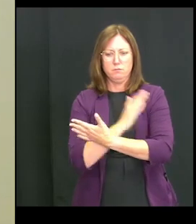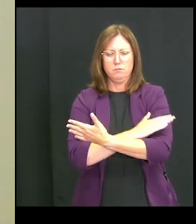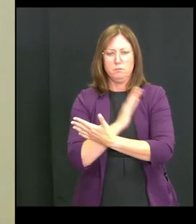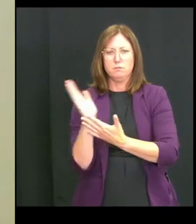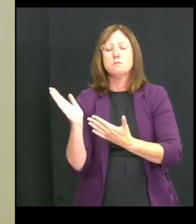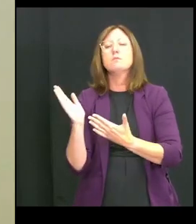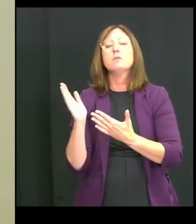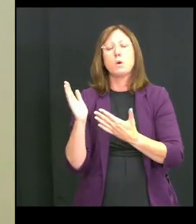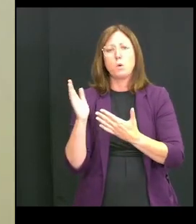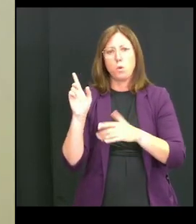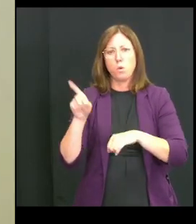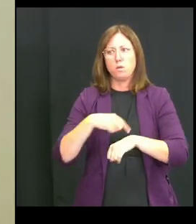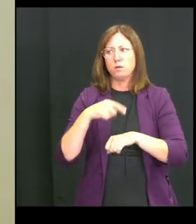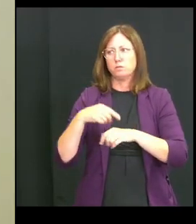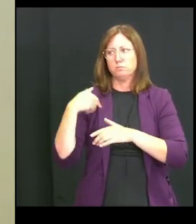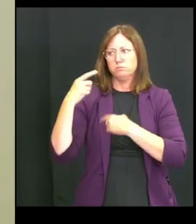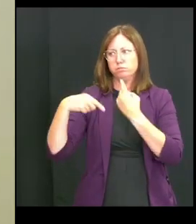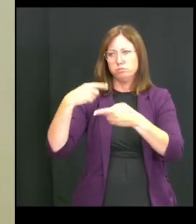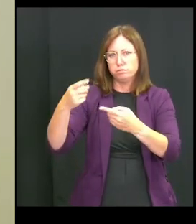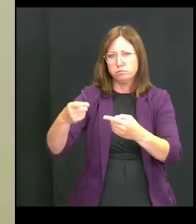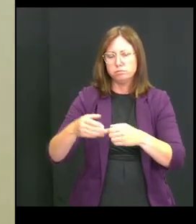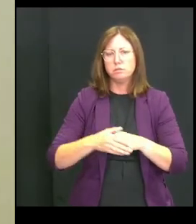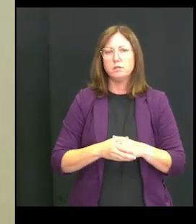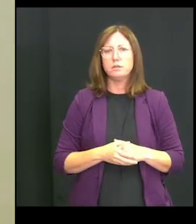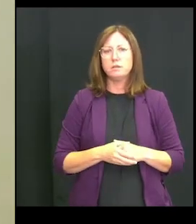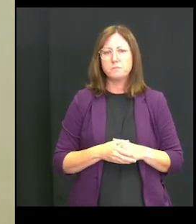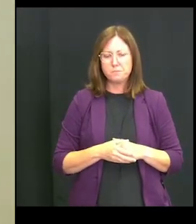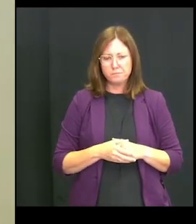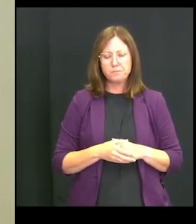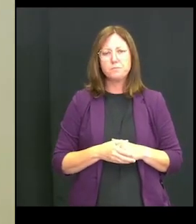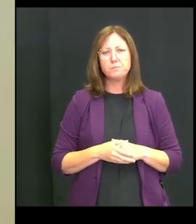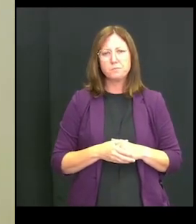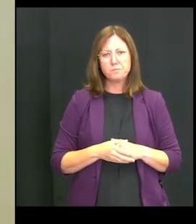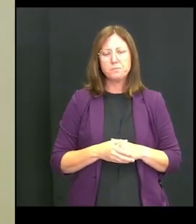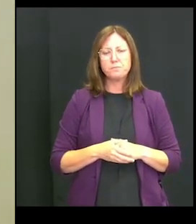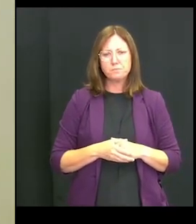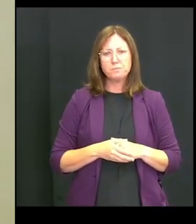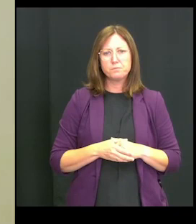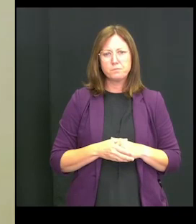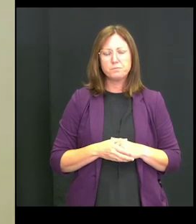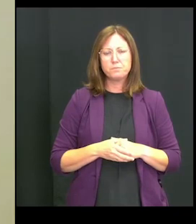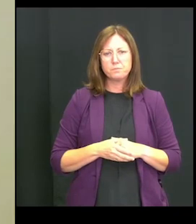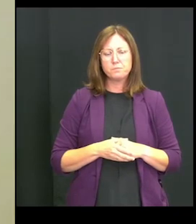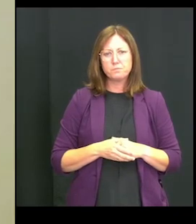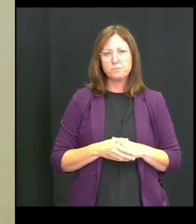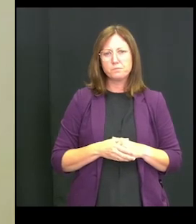And, in a way, even more long term than in the US.